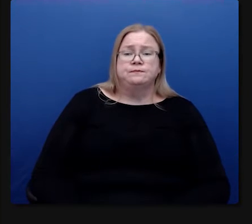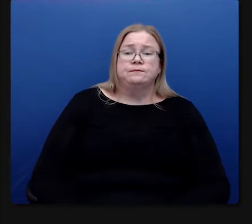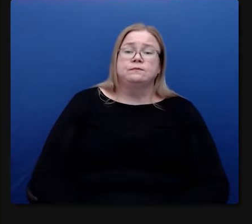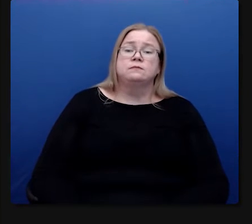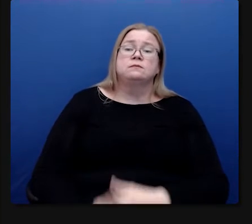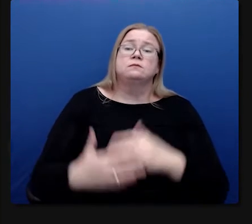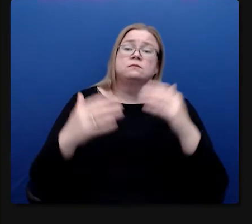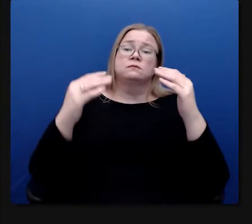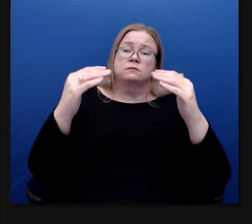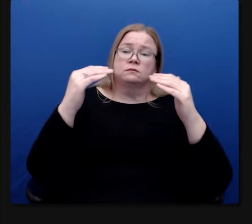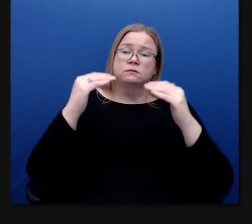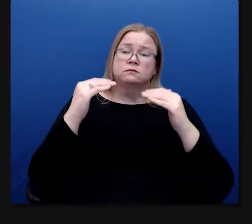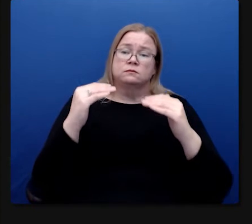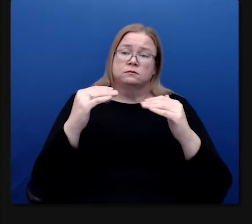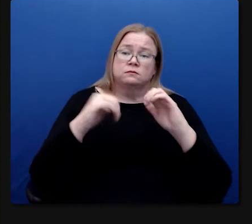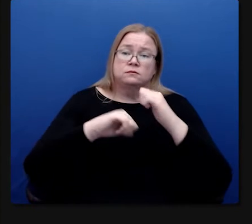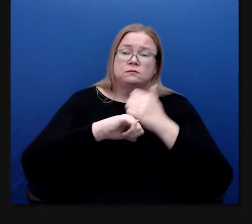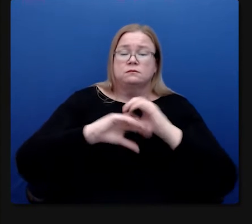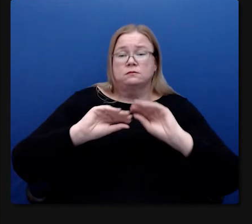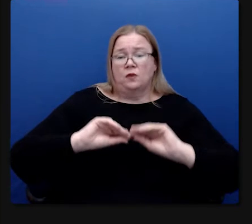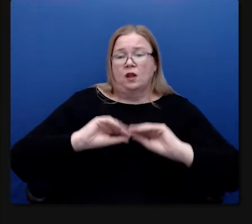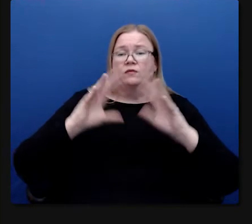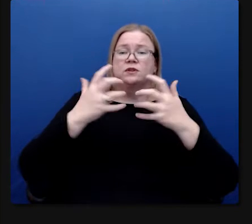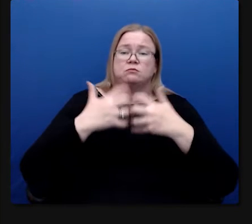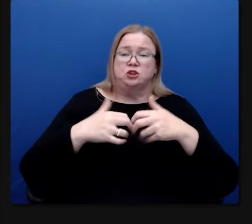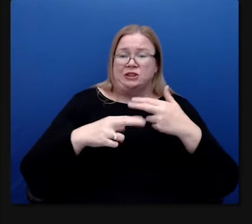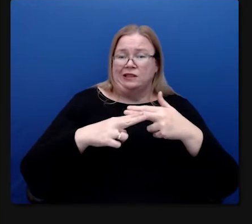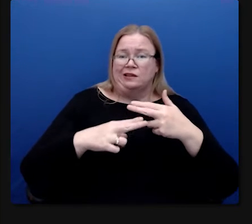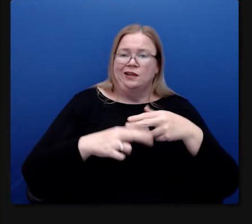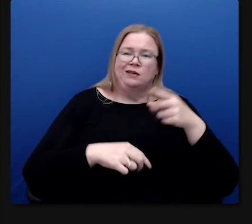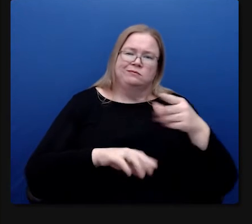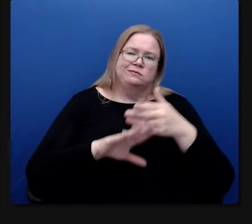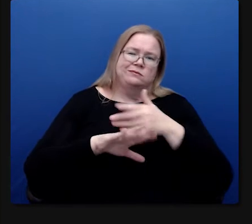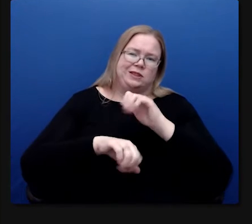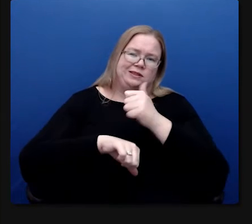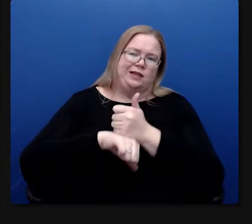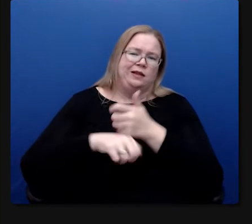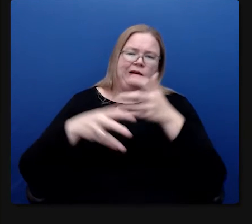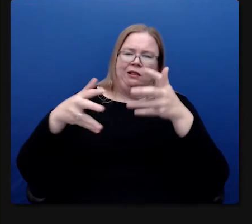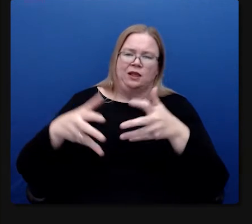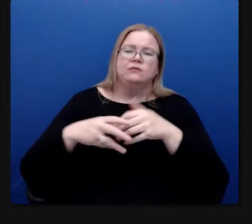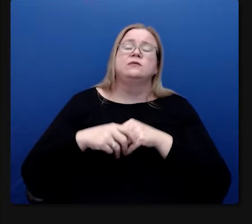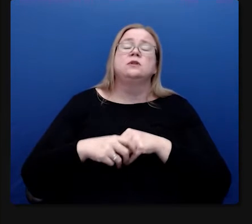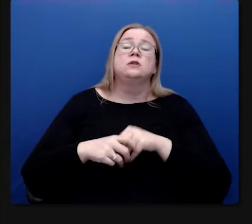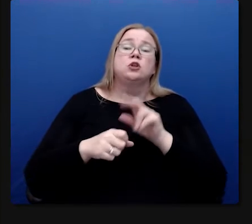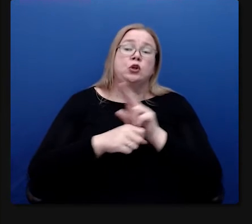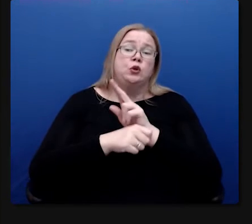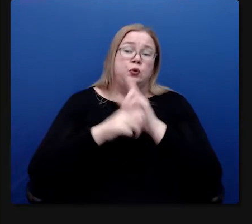The next setting obviously, is the machine name. This one is pre-generated so I'm just going to leave it. Admin user here.